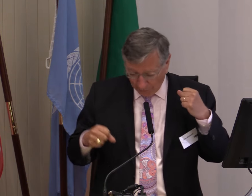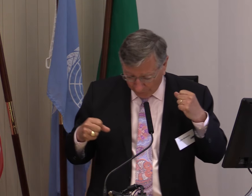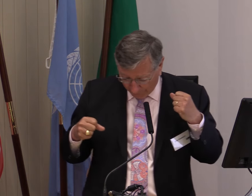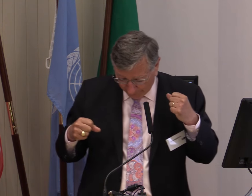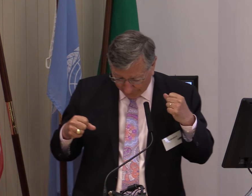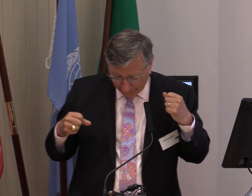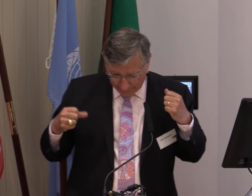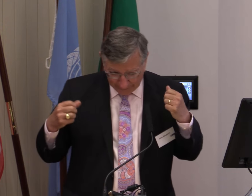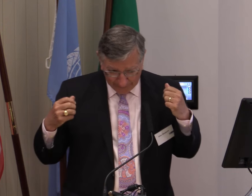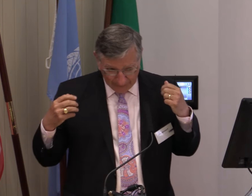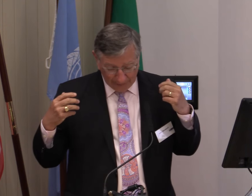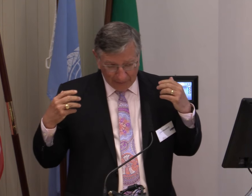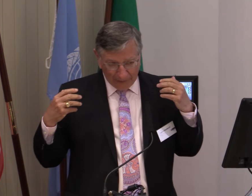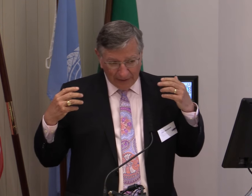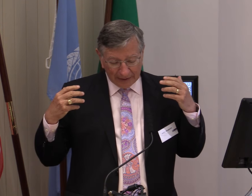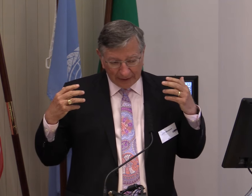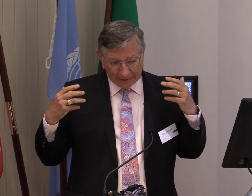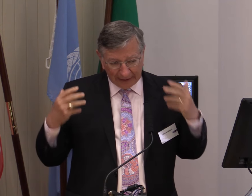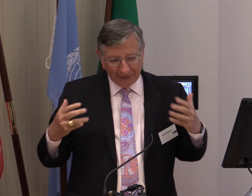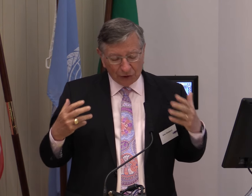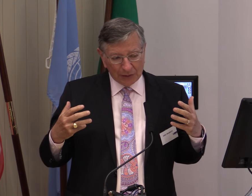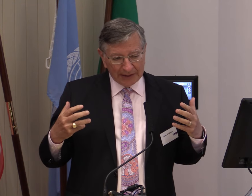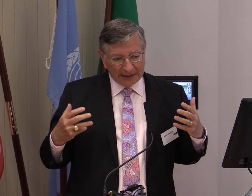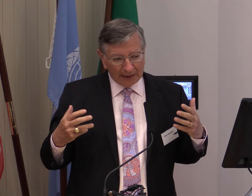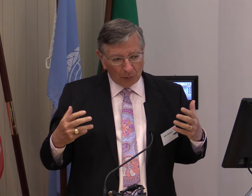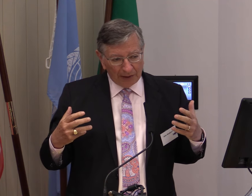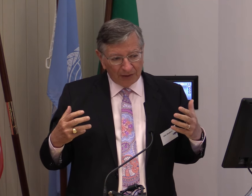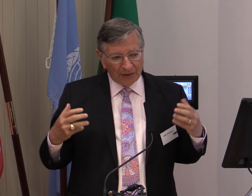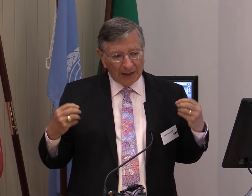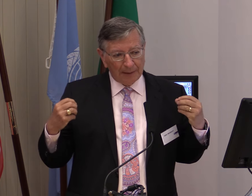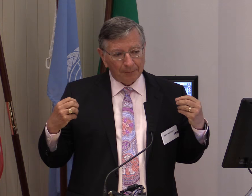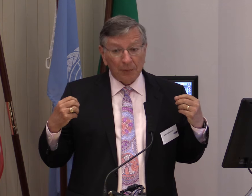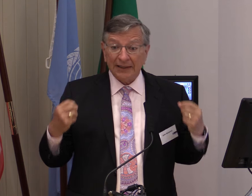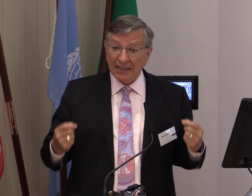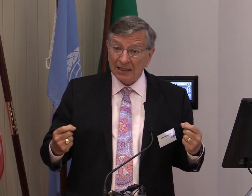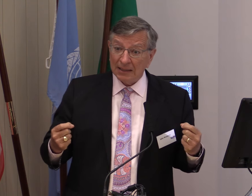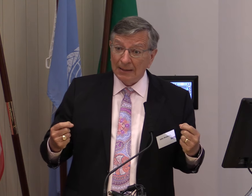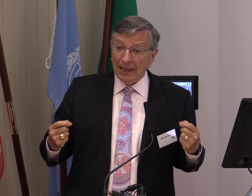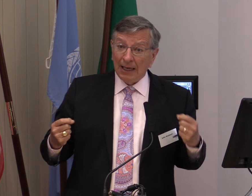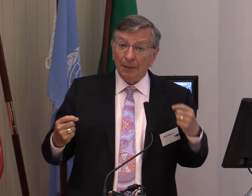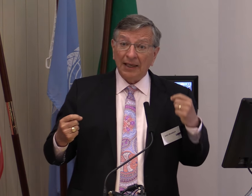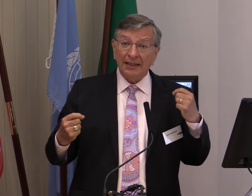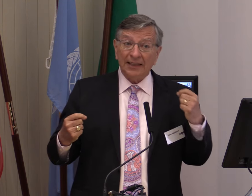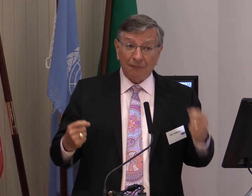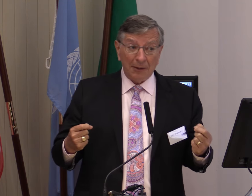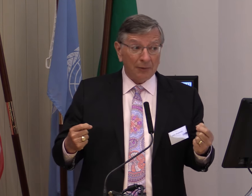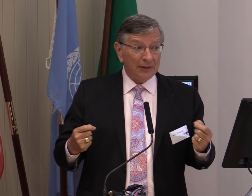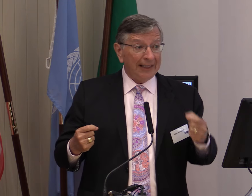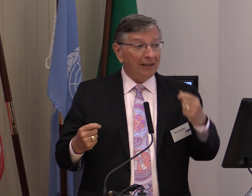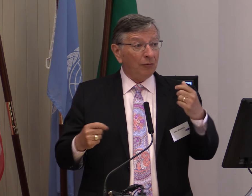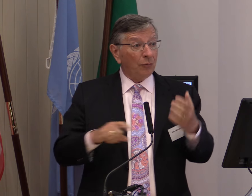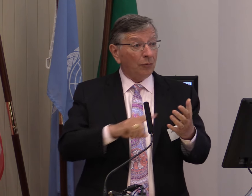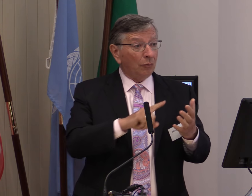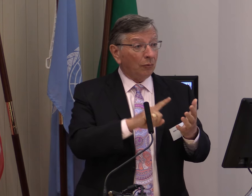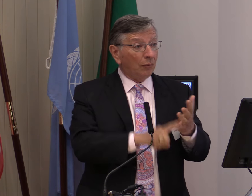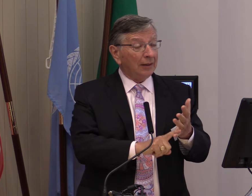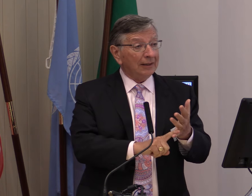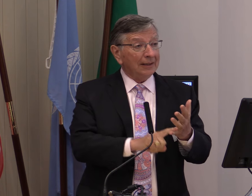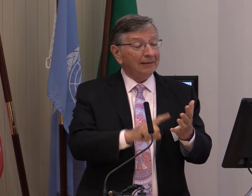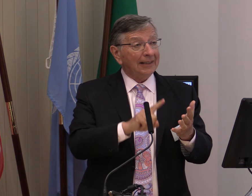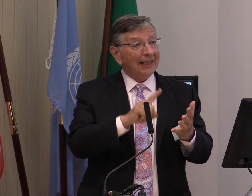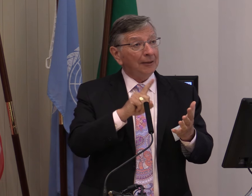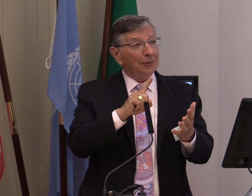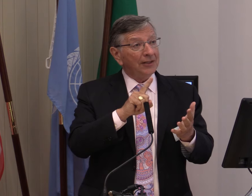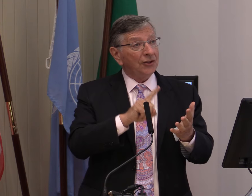There are a lot of issues dealing with police and deaf people and getting the police to